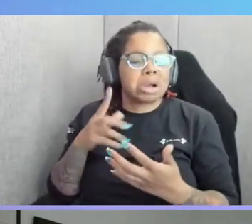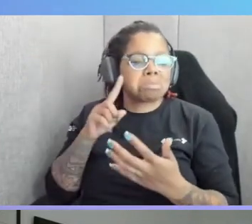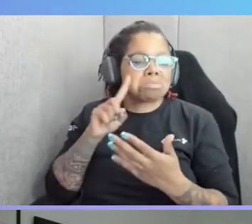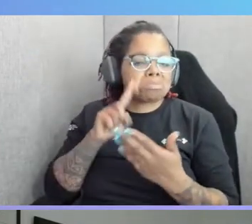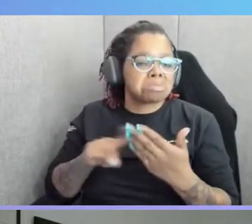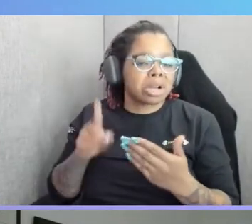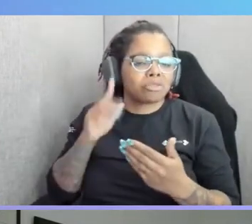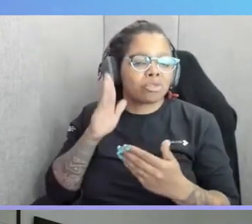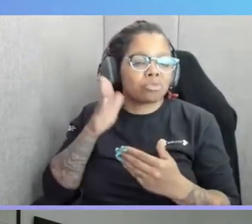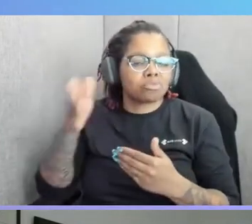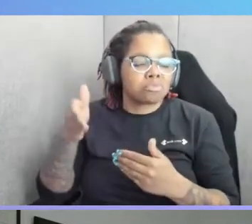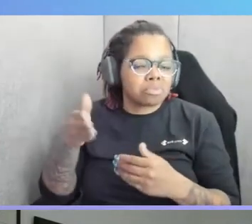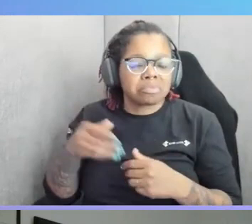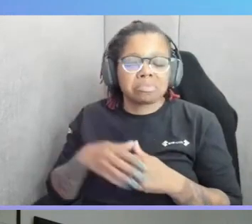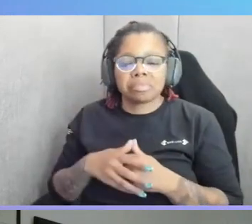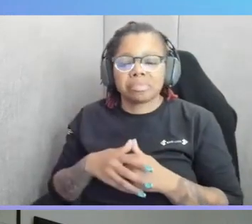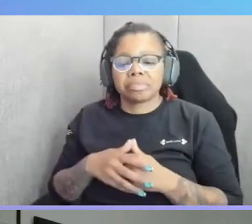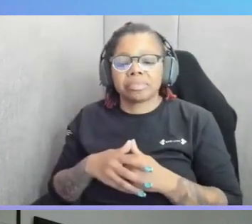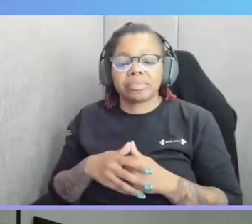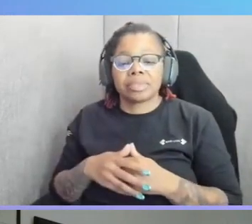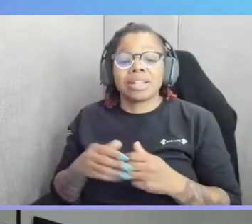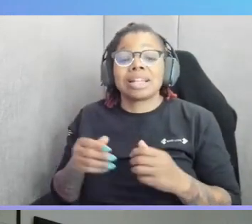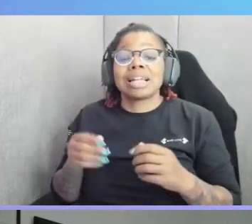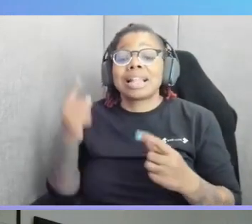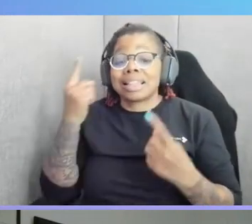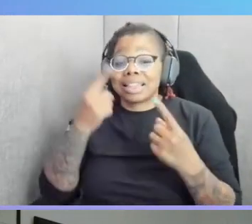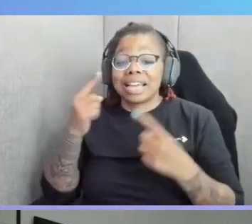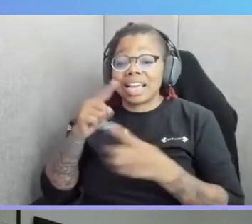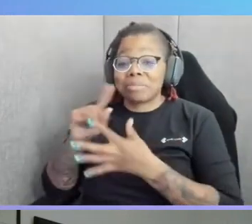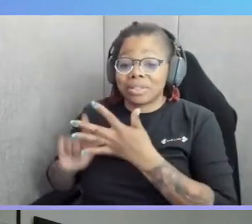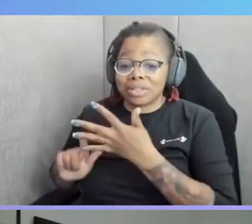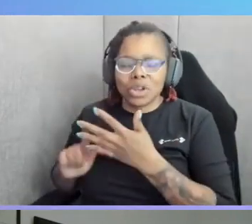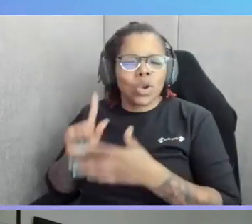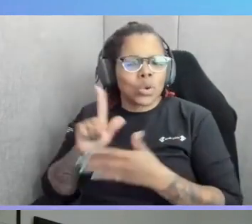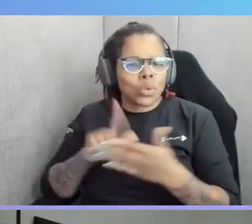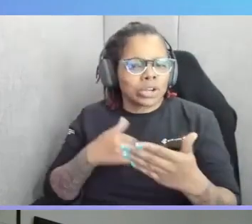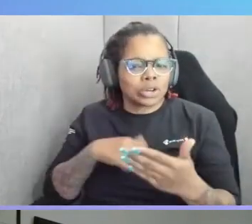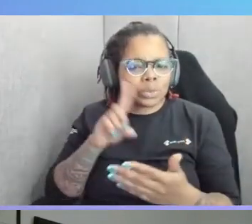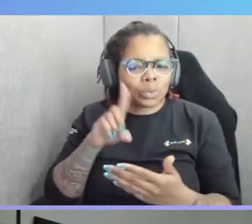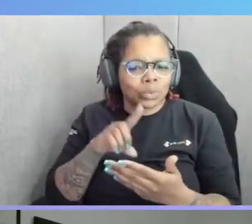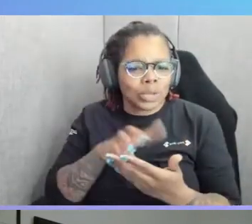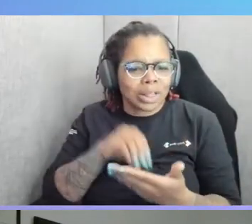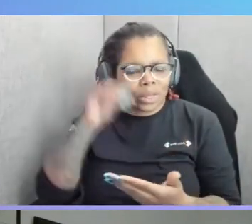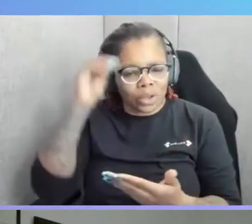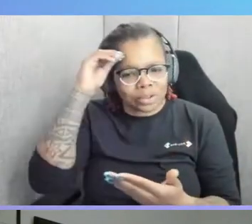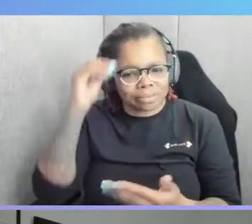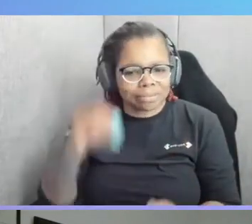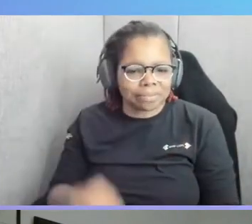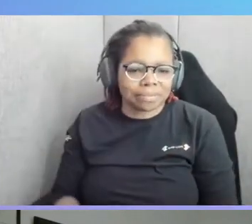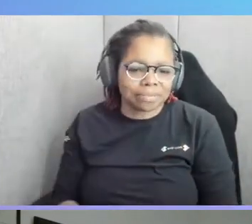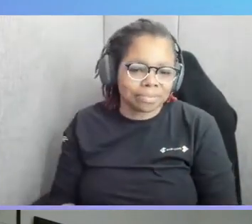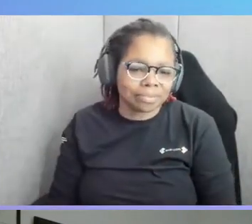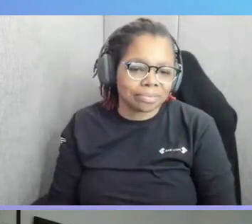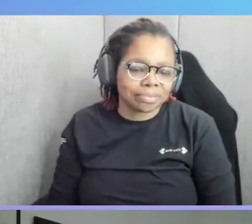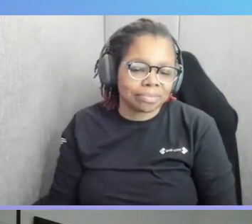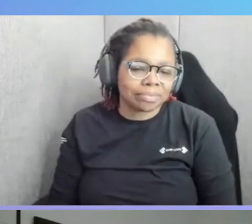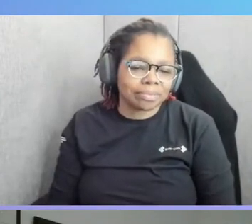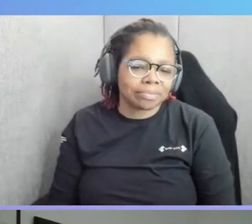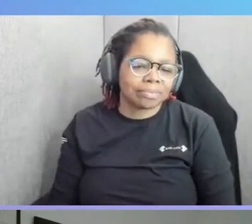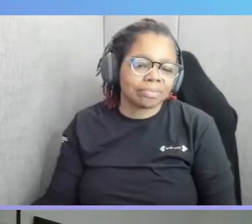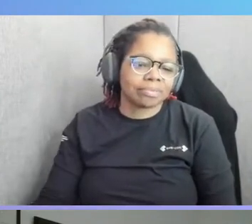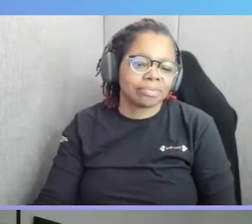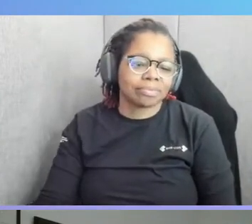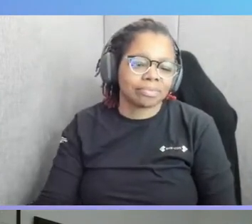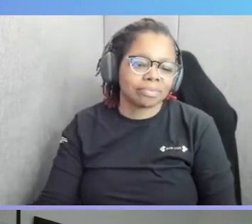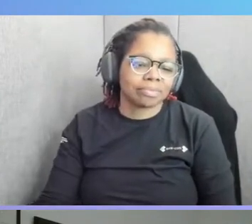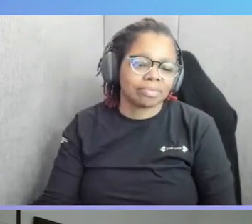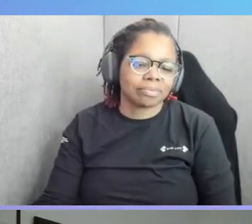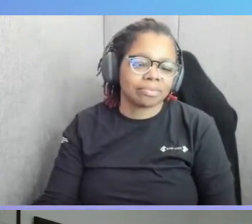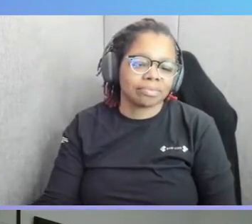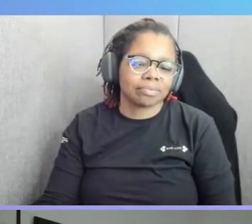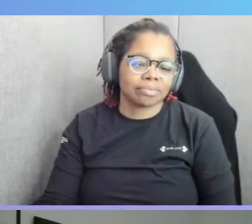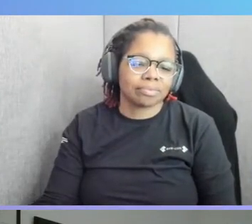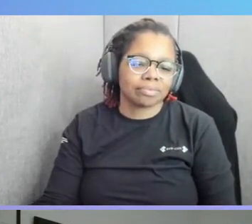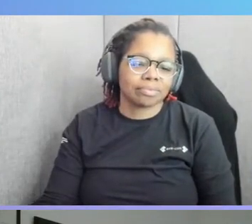with those qualifications in mind, um, what did we learn? So